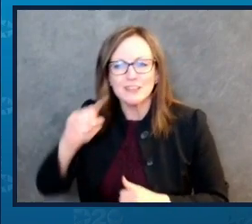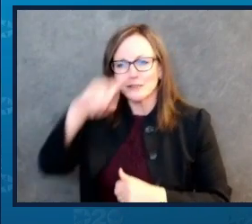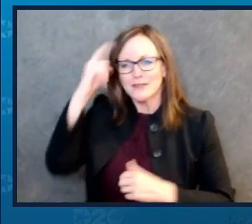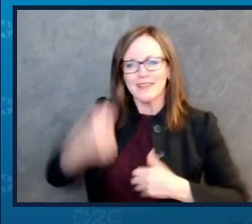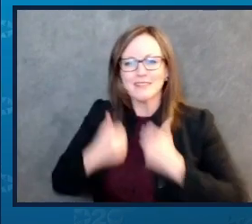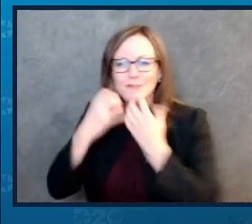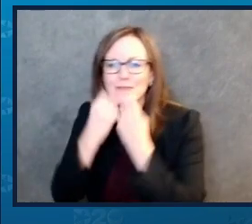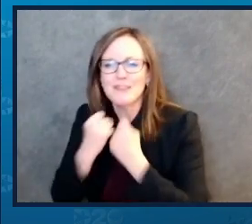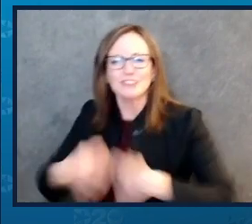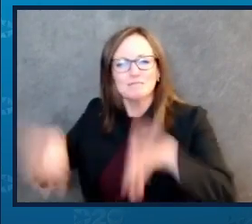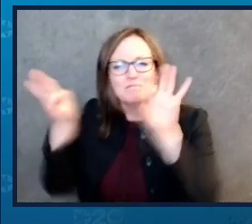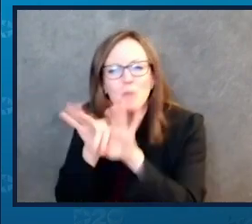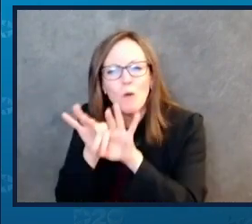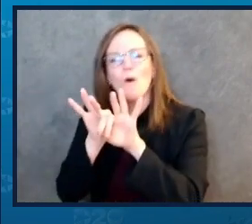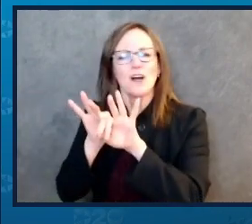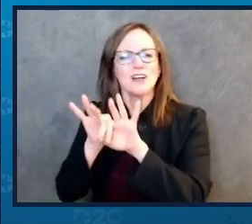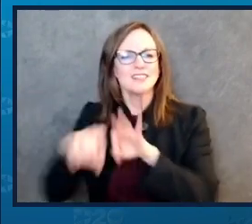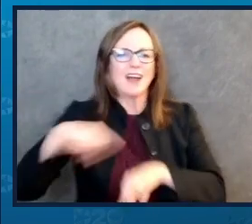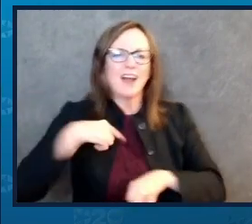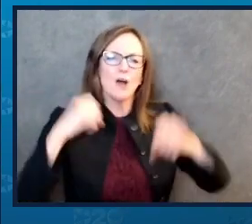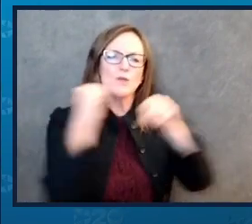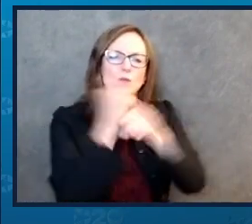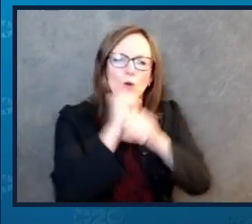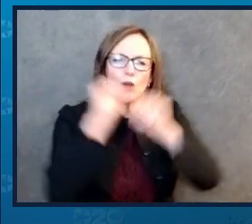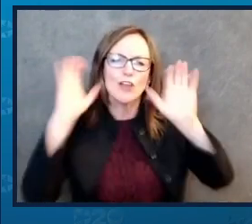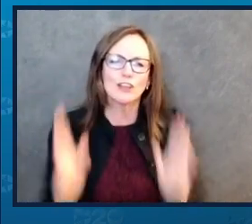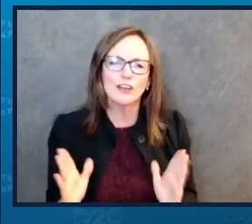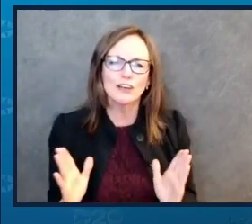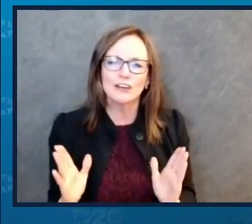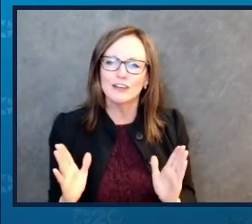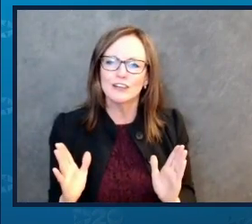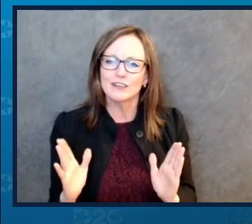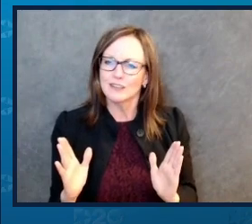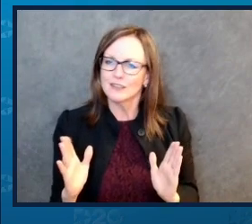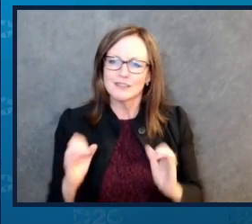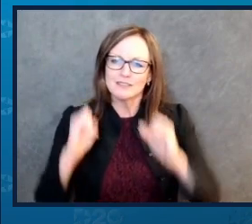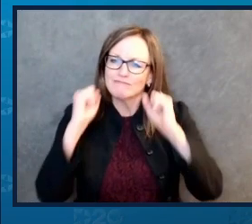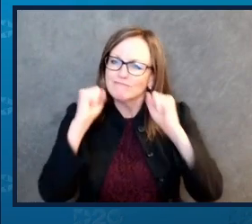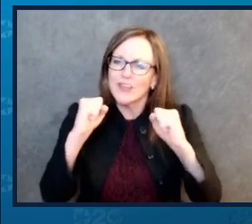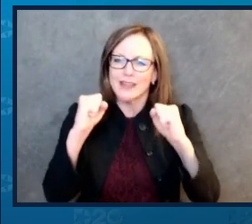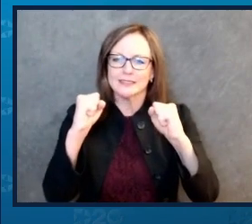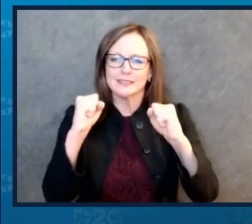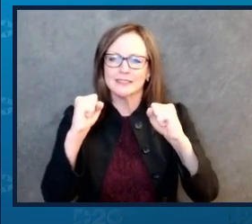SHE IS OUR WARRIOR ON THE FRONT LINES, CHALLENGING AUTHORITY TO